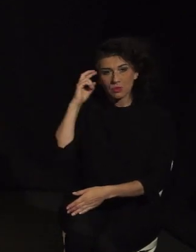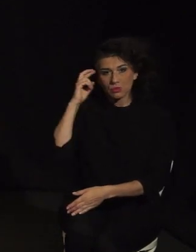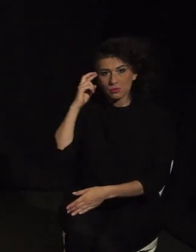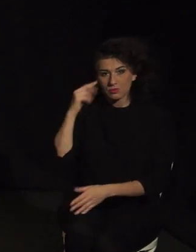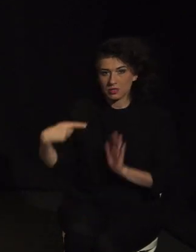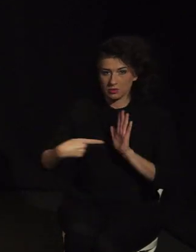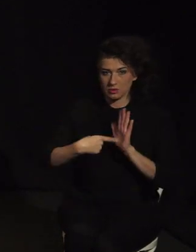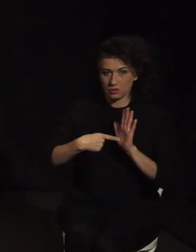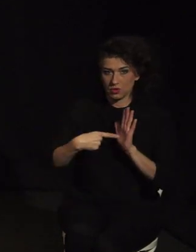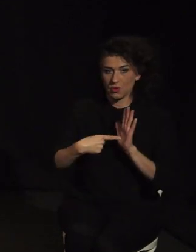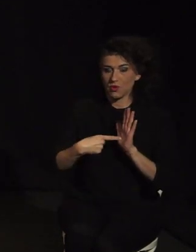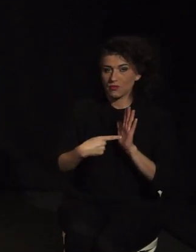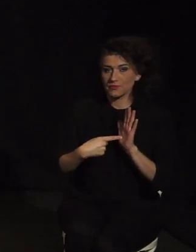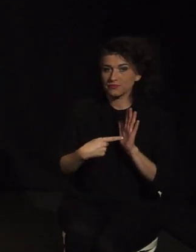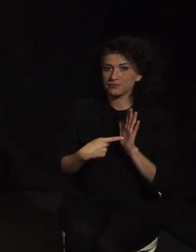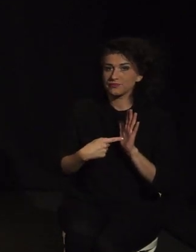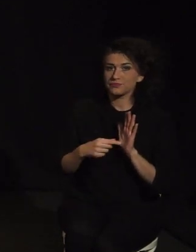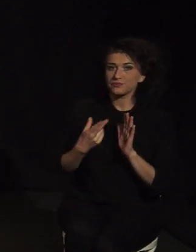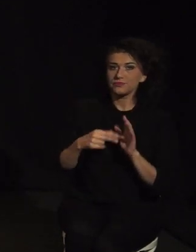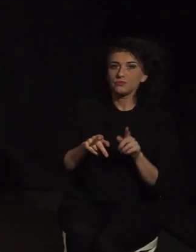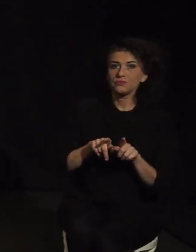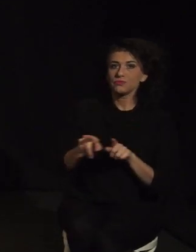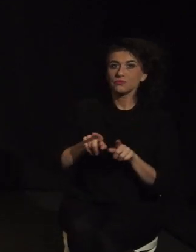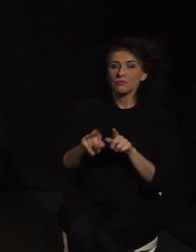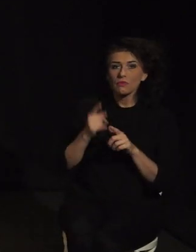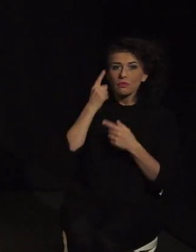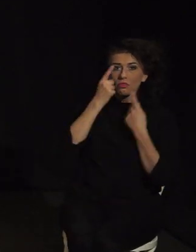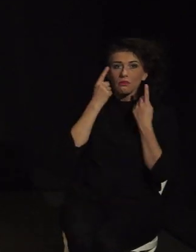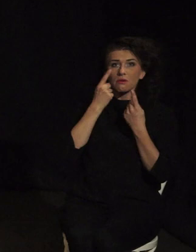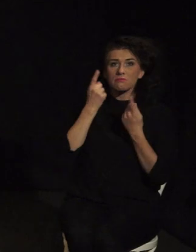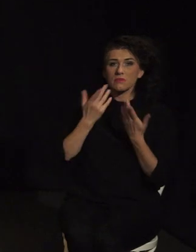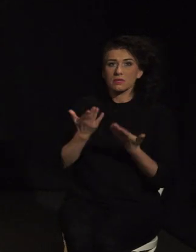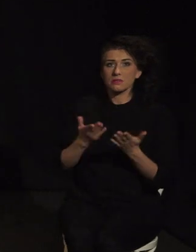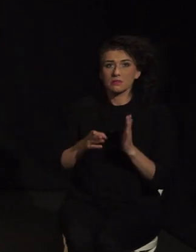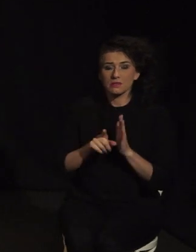not necessarily just for pleasure,